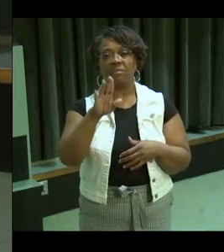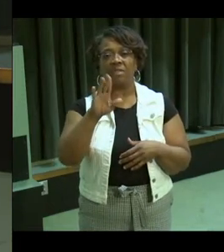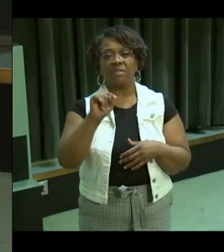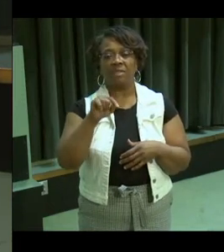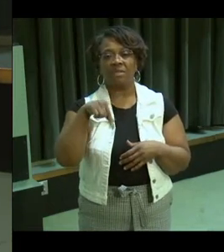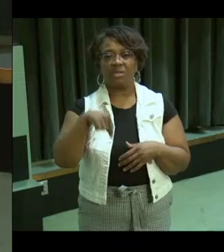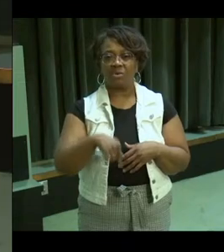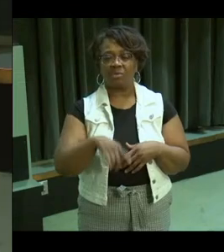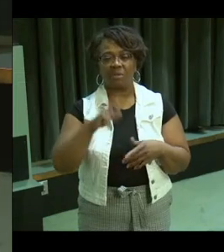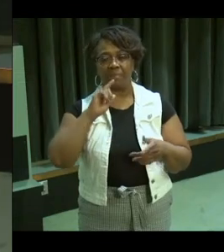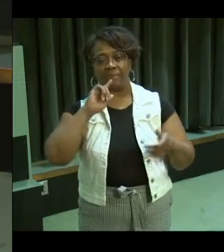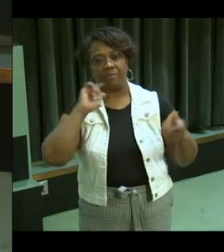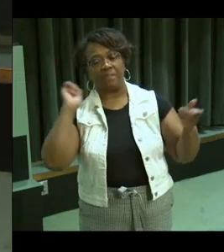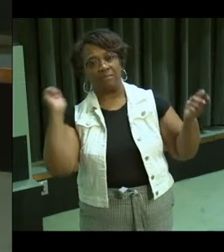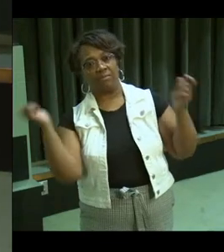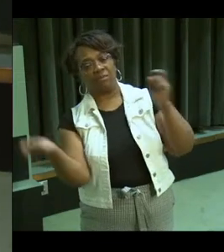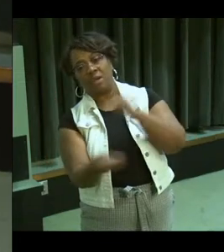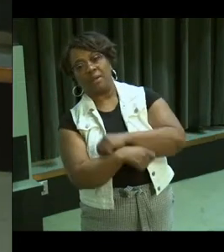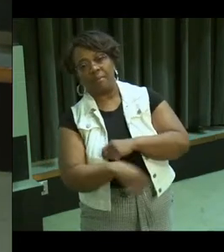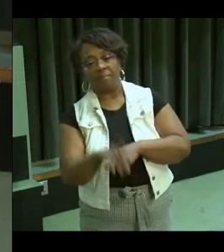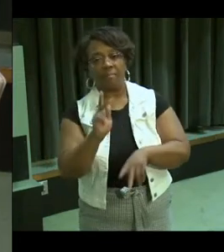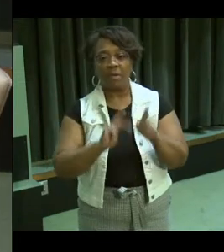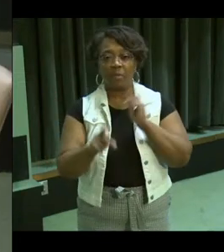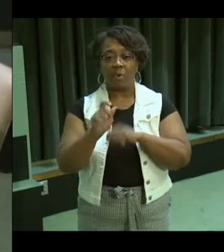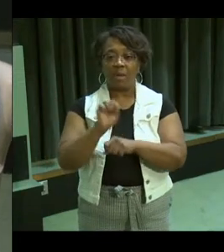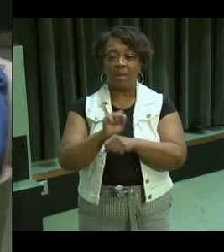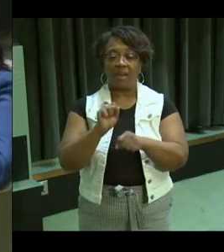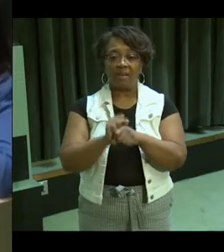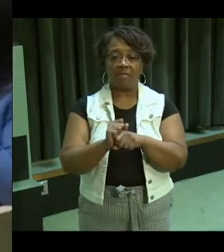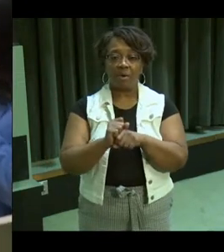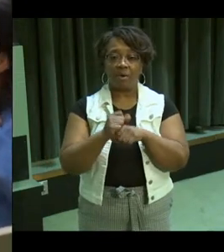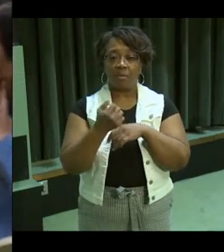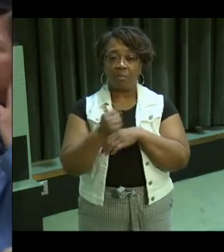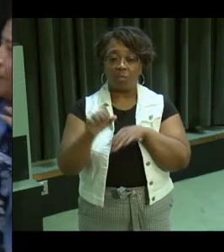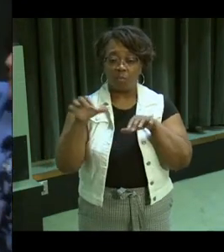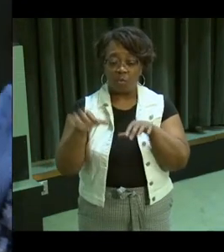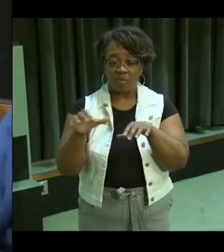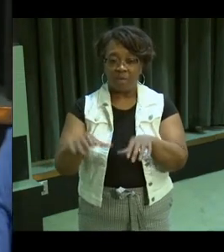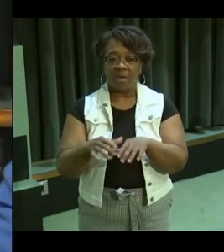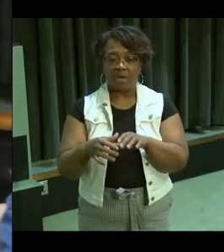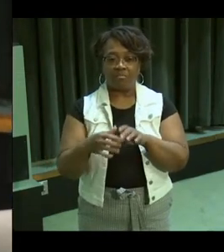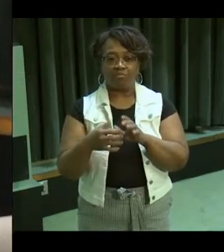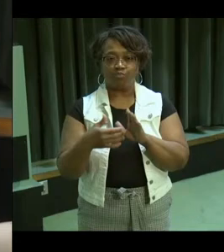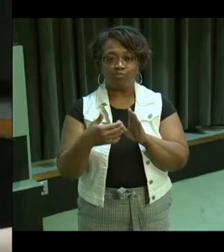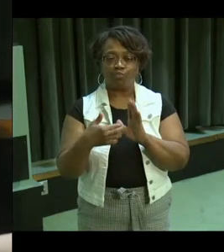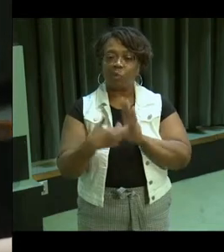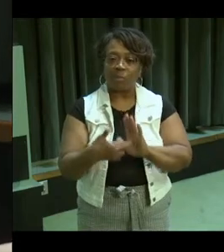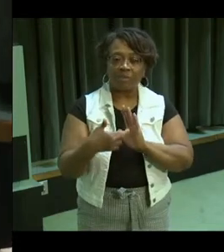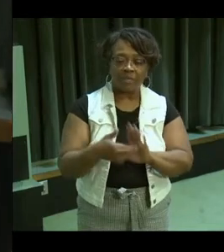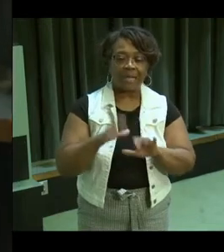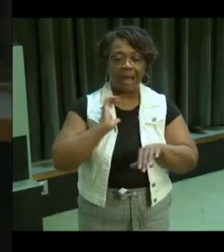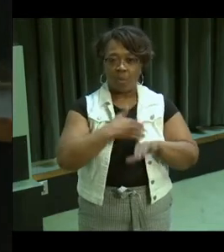transformational. I mean, the people in the labor movement are